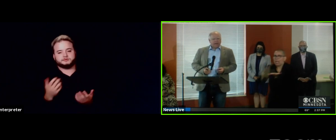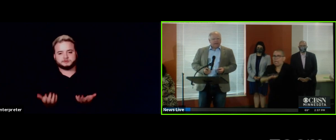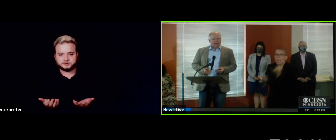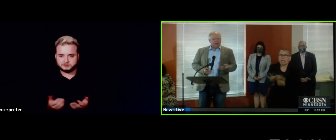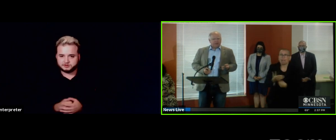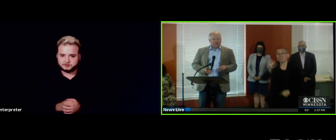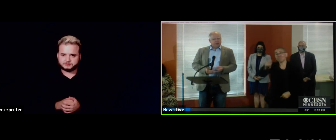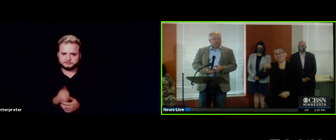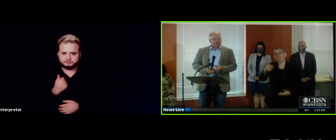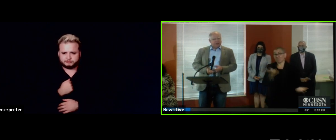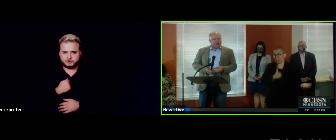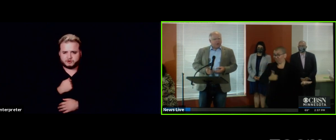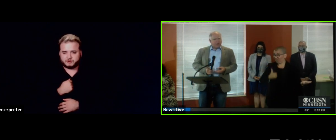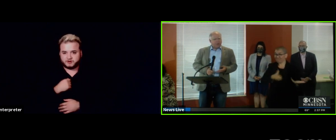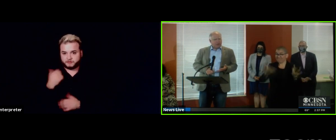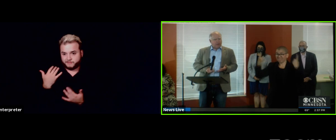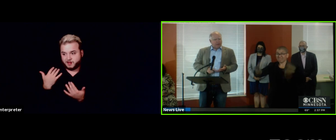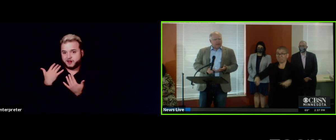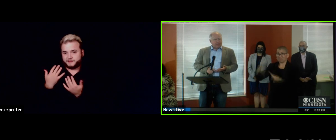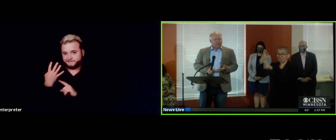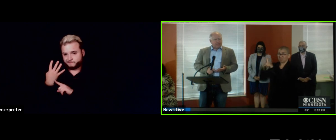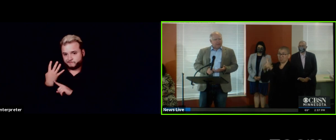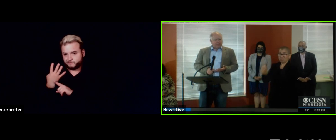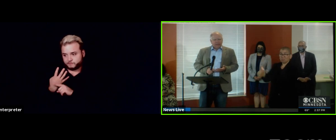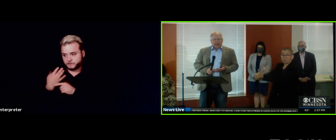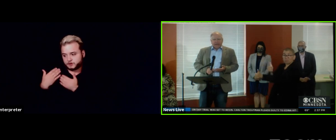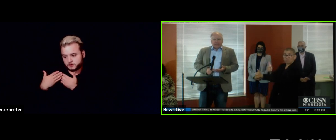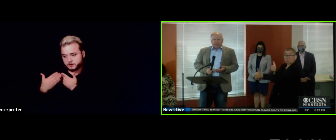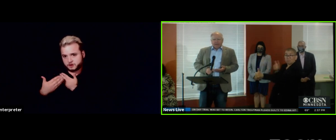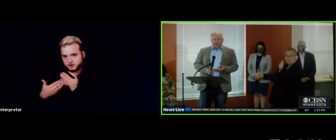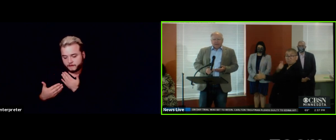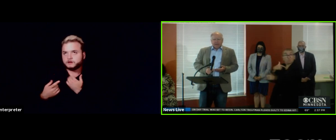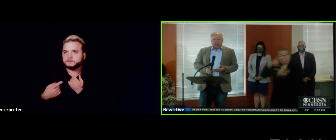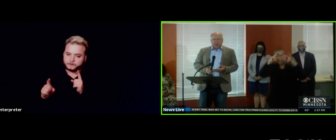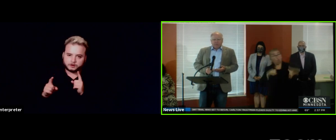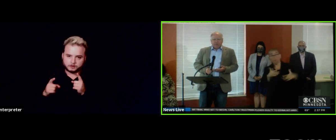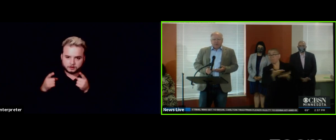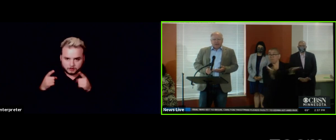and there's legislators in session I'm hopeful we'll come up with a bonding bill. I'm hopeful